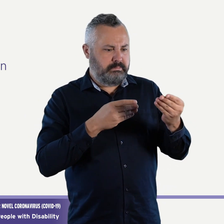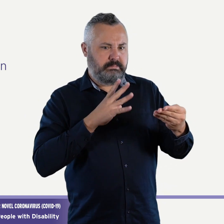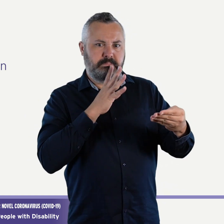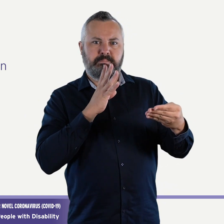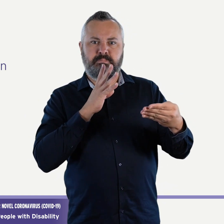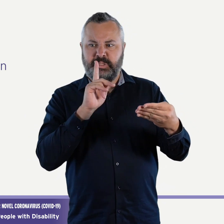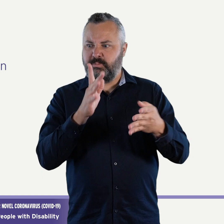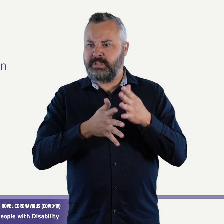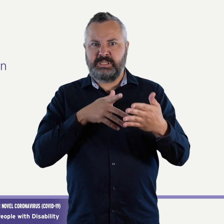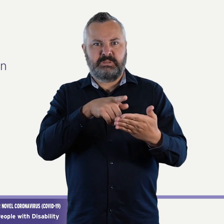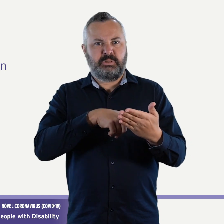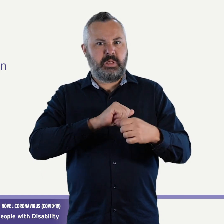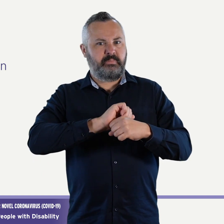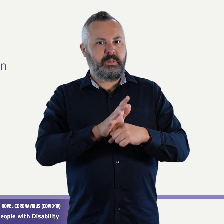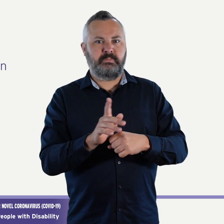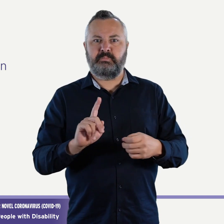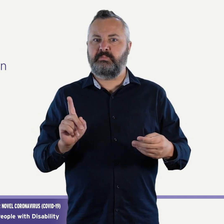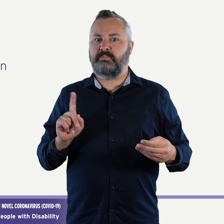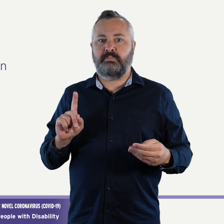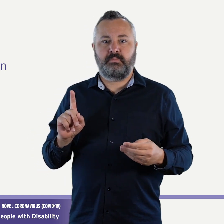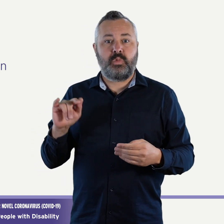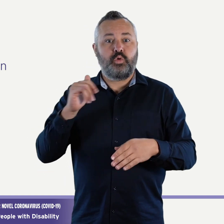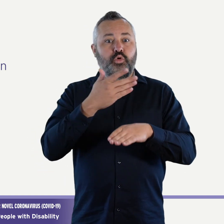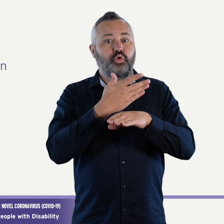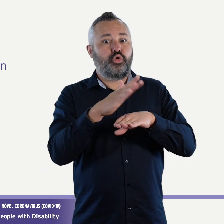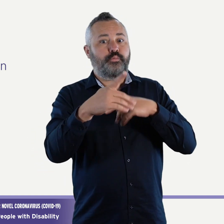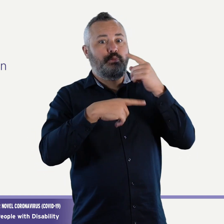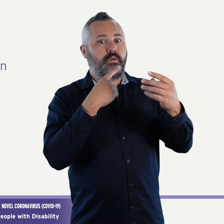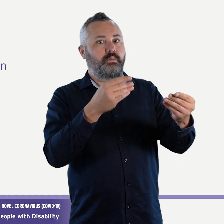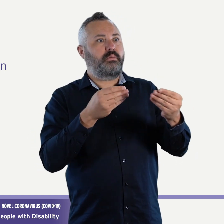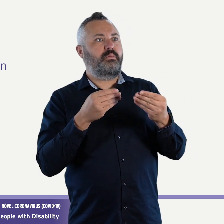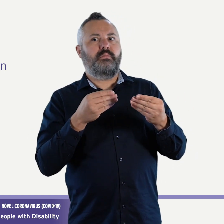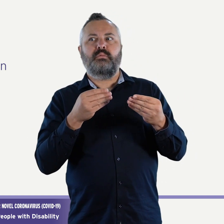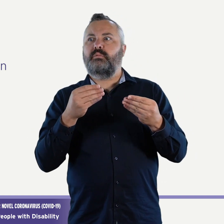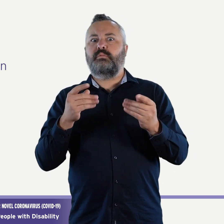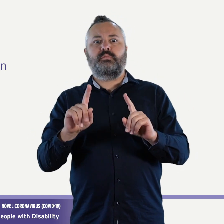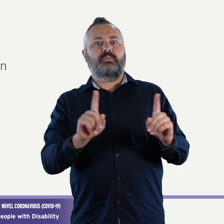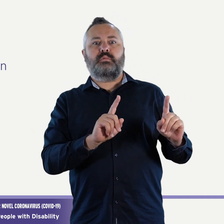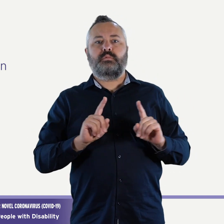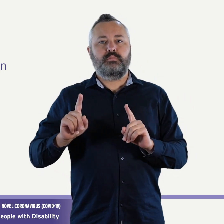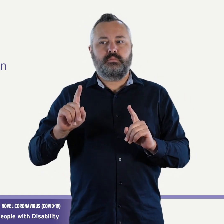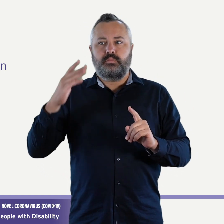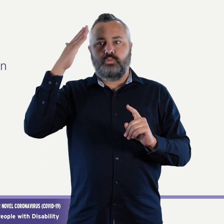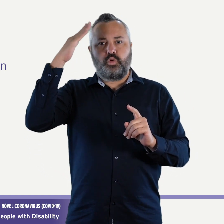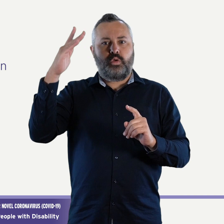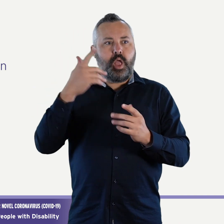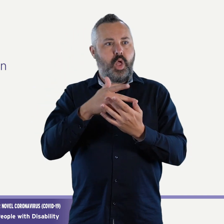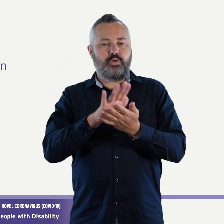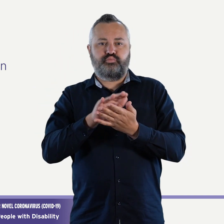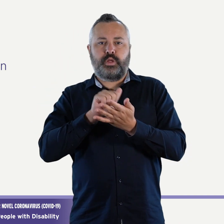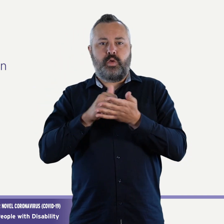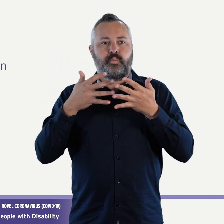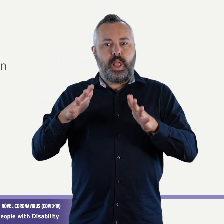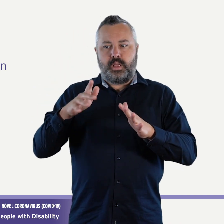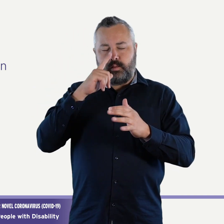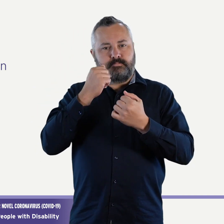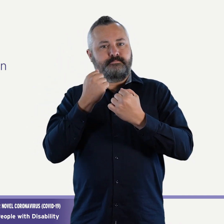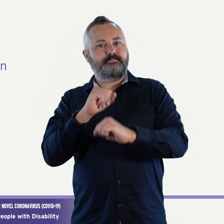may affect an individual’s ability to comply with the evolving COVID-19-related prevention.